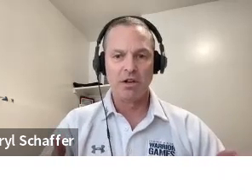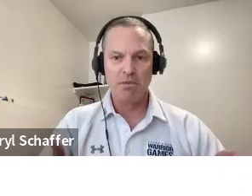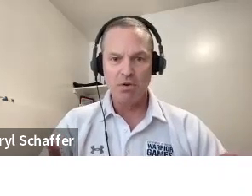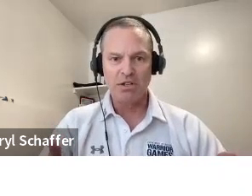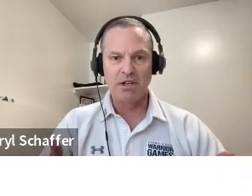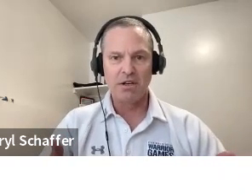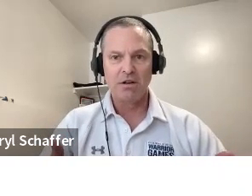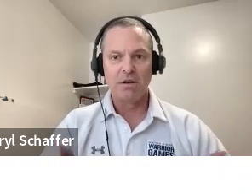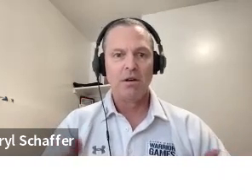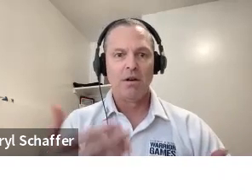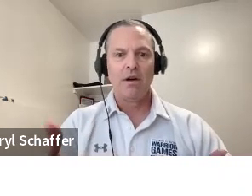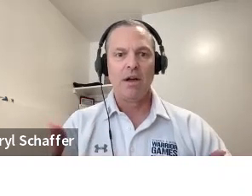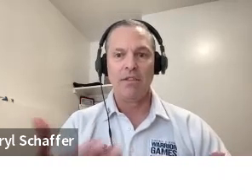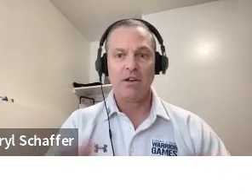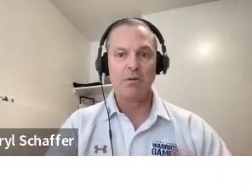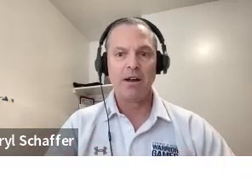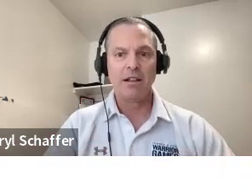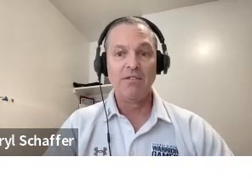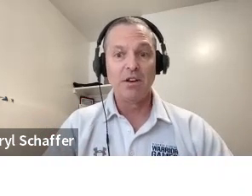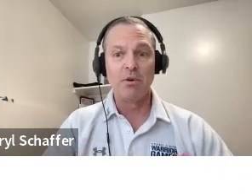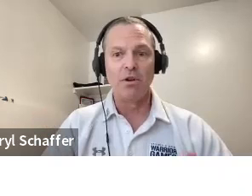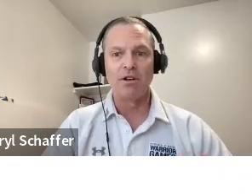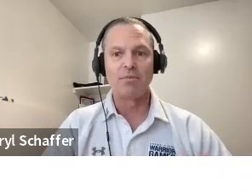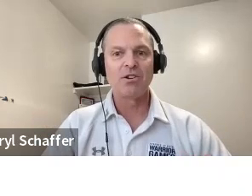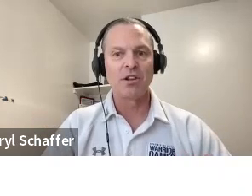need to evacuate people. But if we don't, then